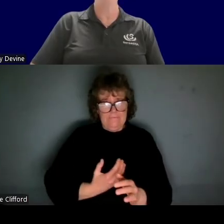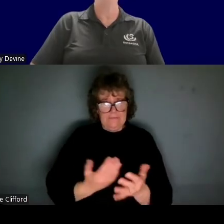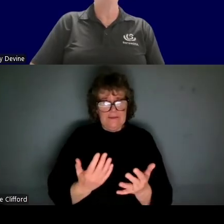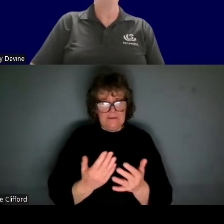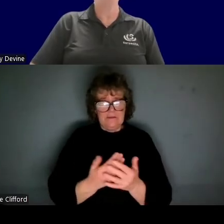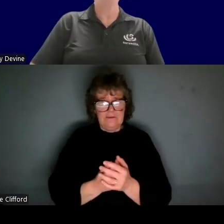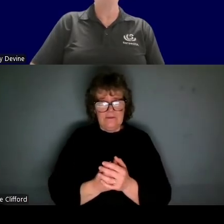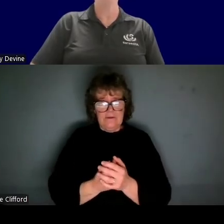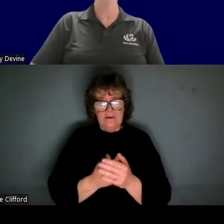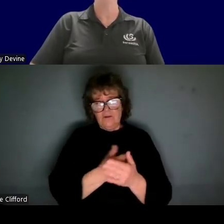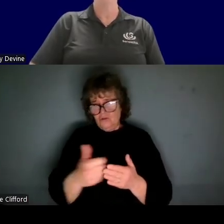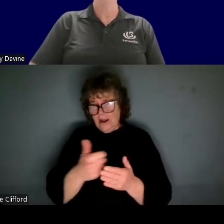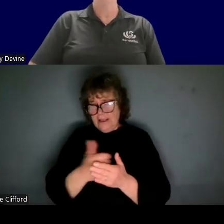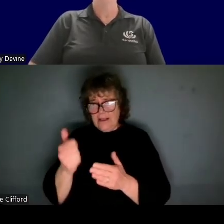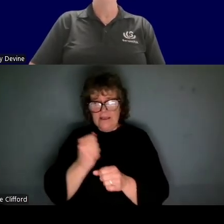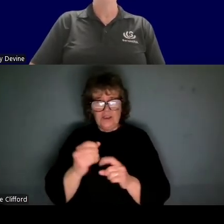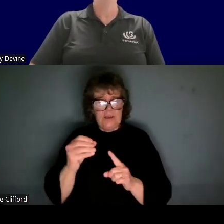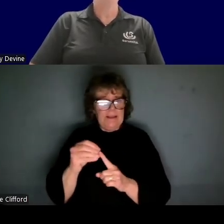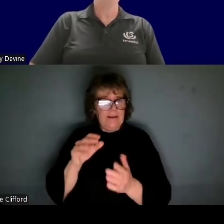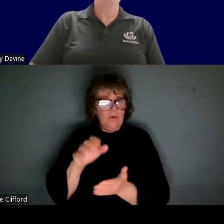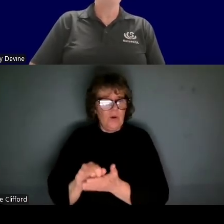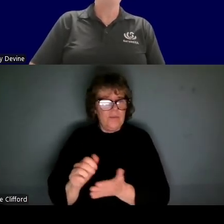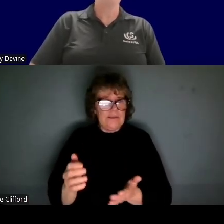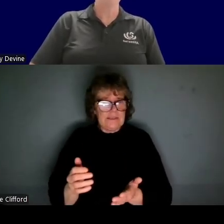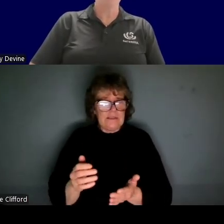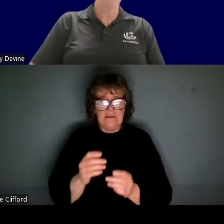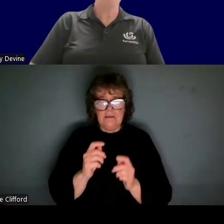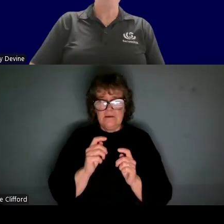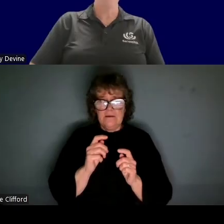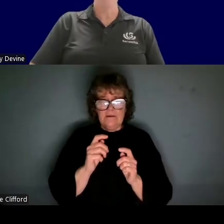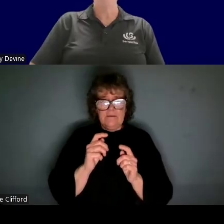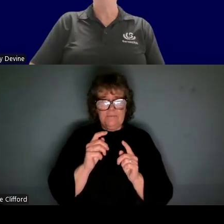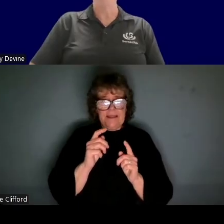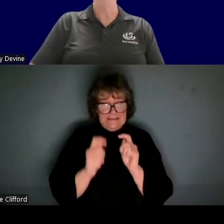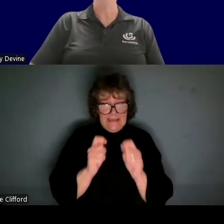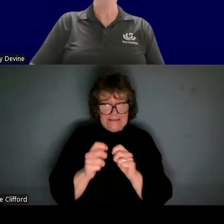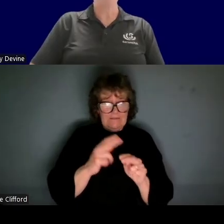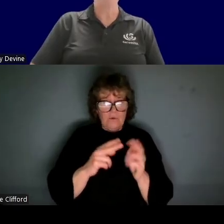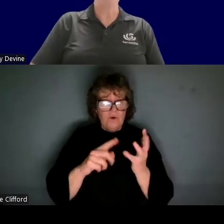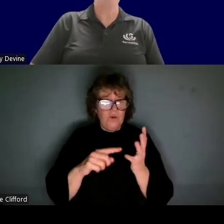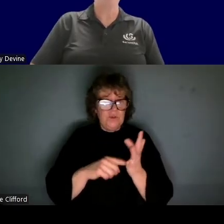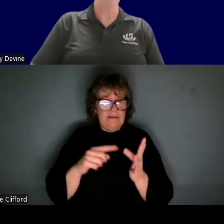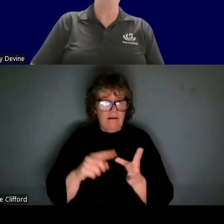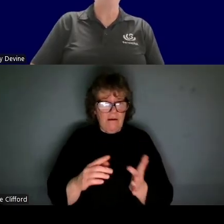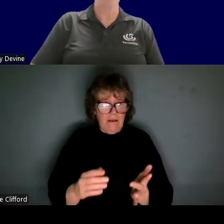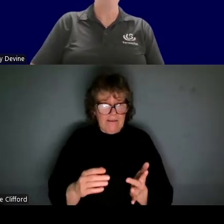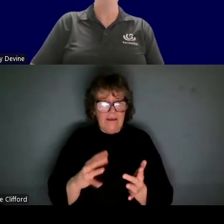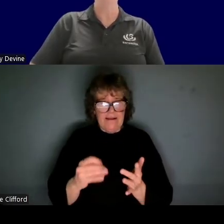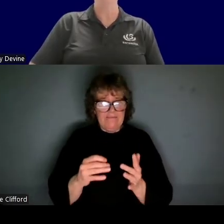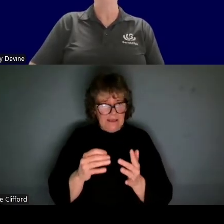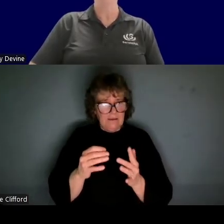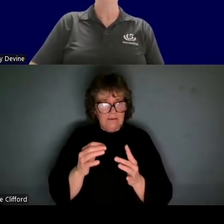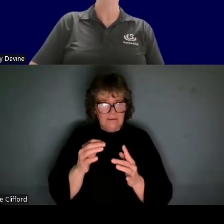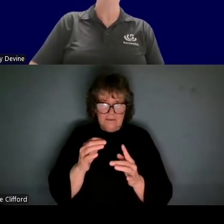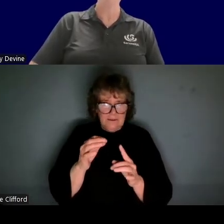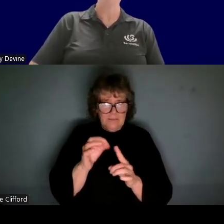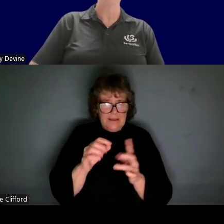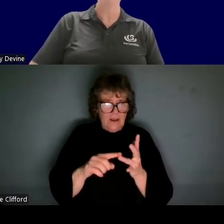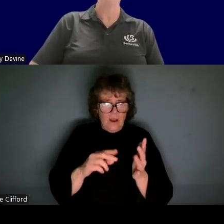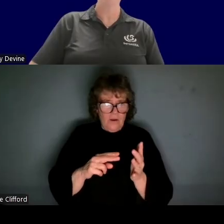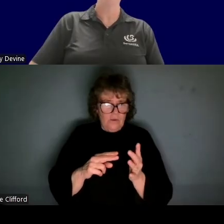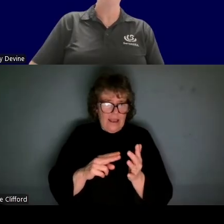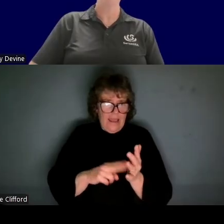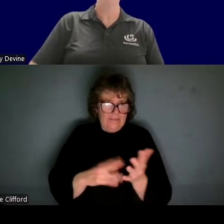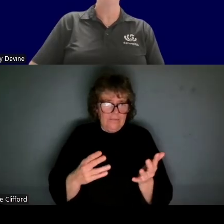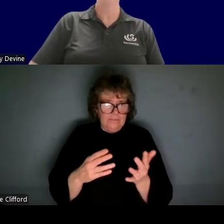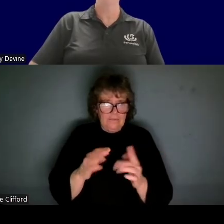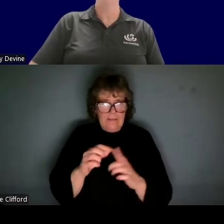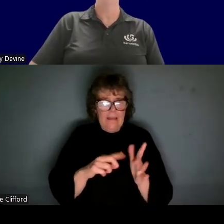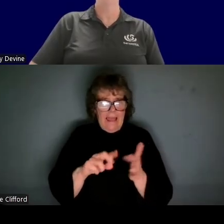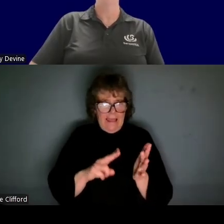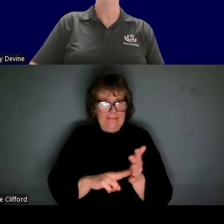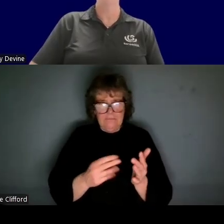regular GP appointments, testing for urinary tract infections and having PRN pain relief on hand.